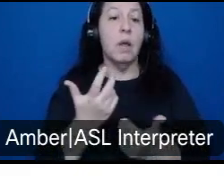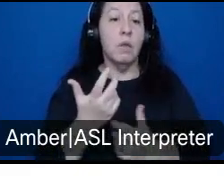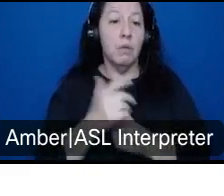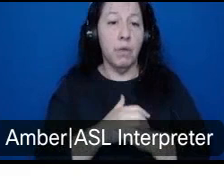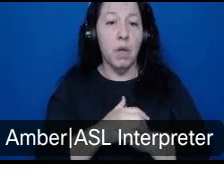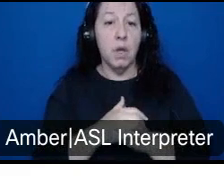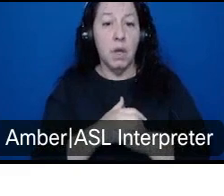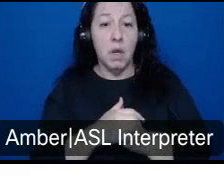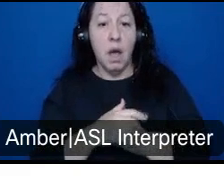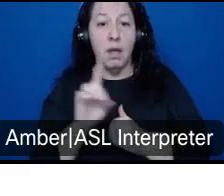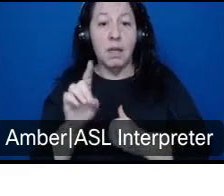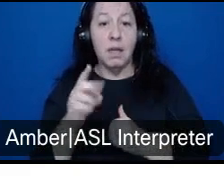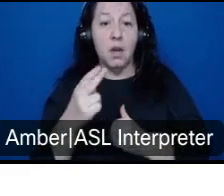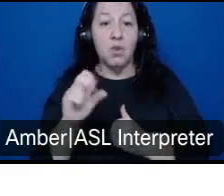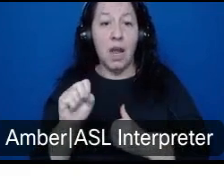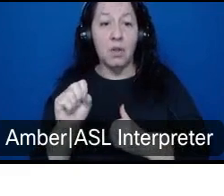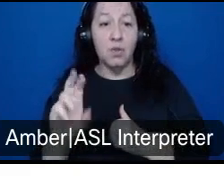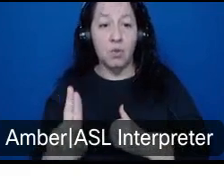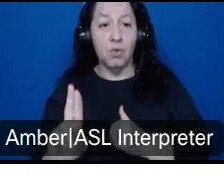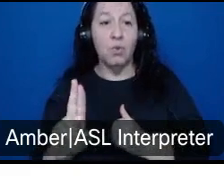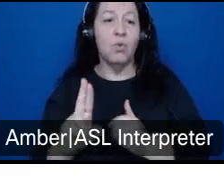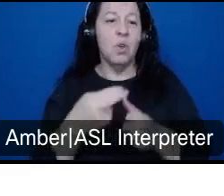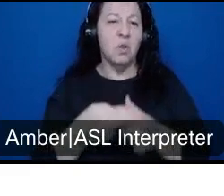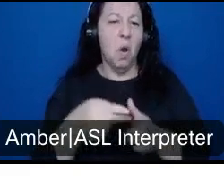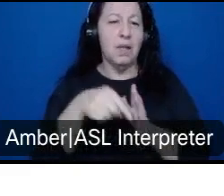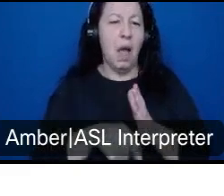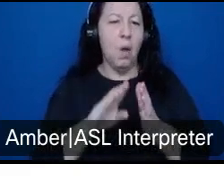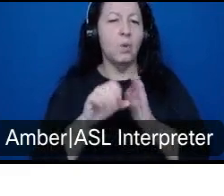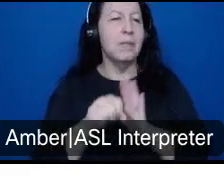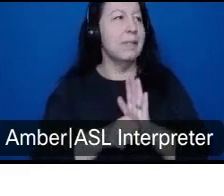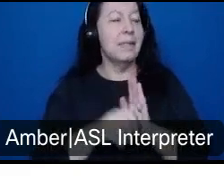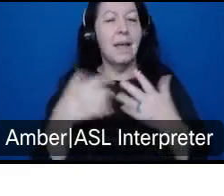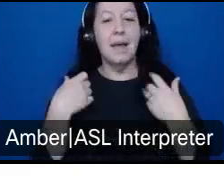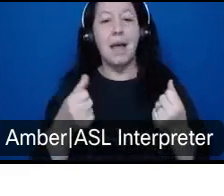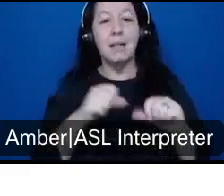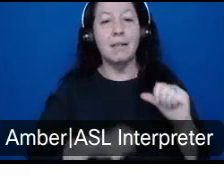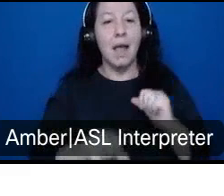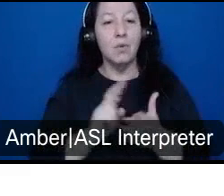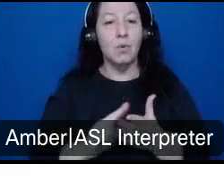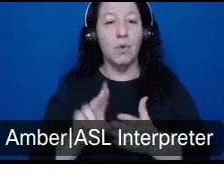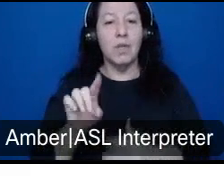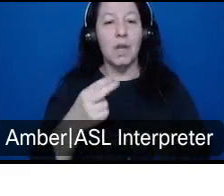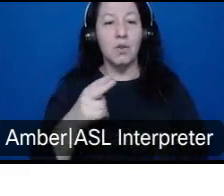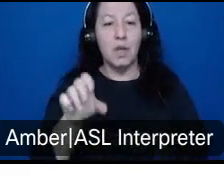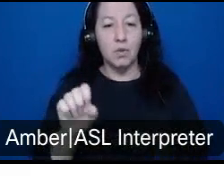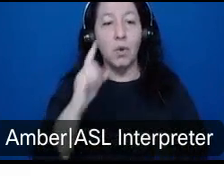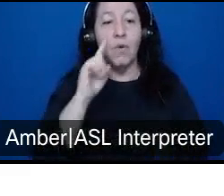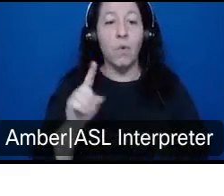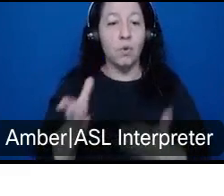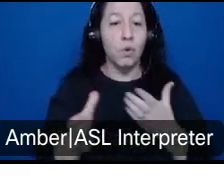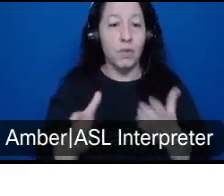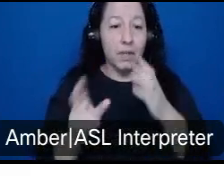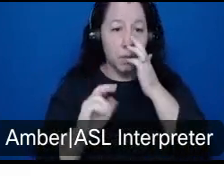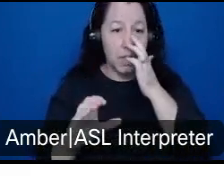Aka Downstate health sciences university for services at, and hospitals, kings, county and NYC.